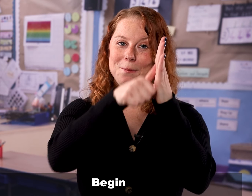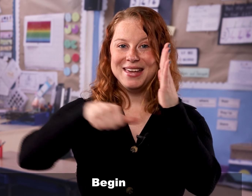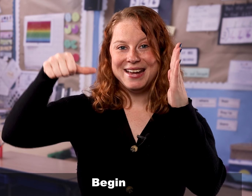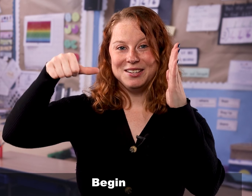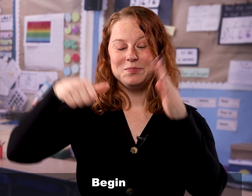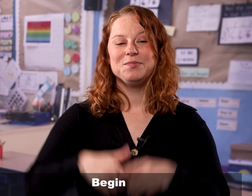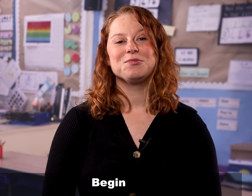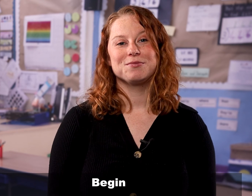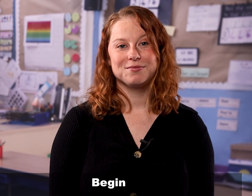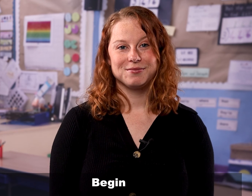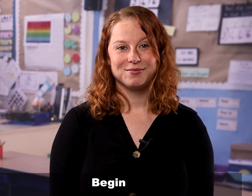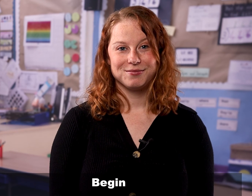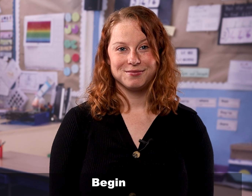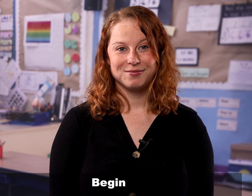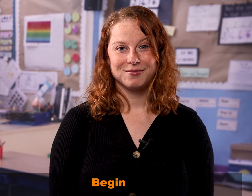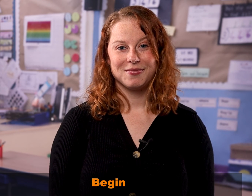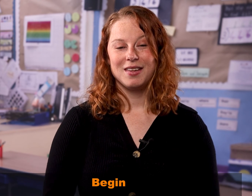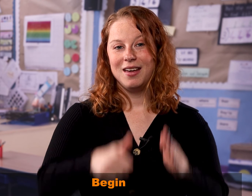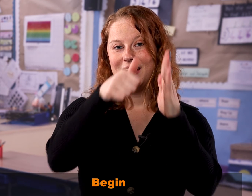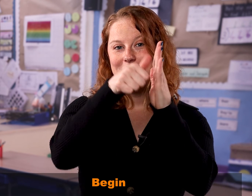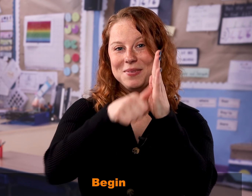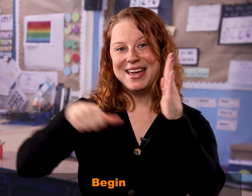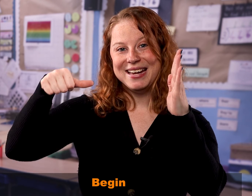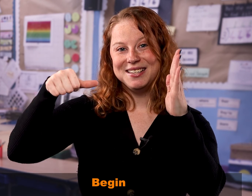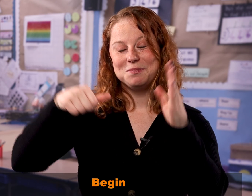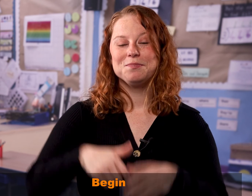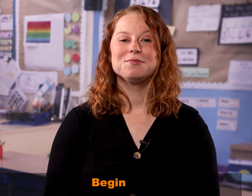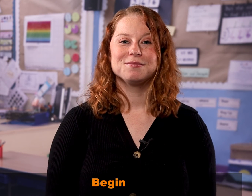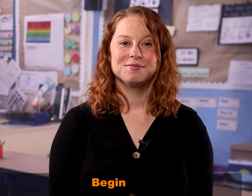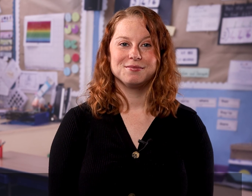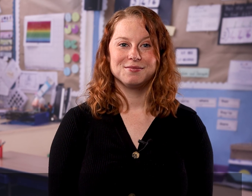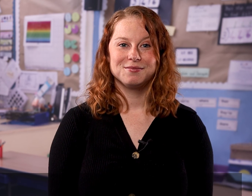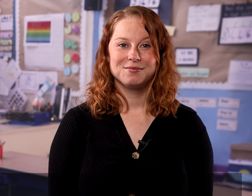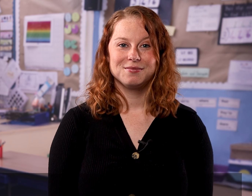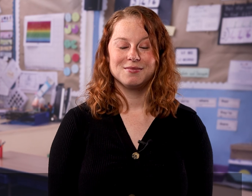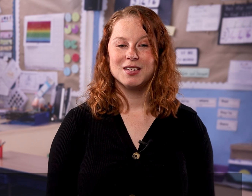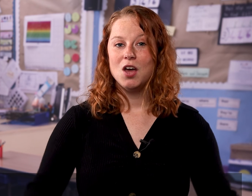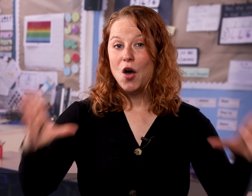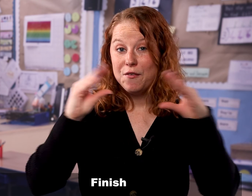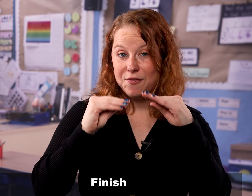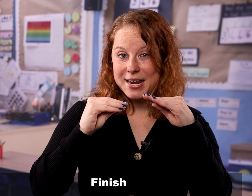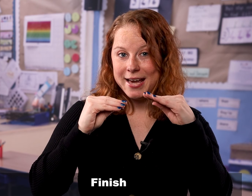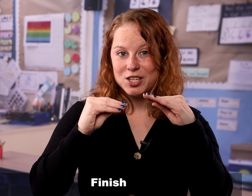Begin Begin Finish